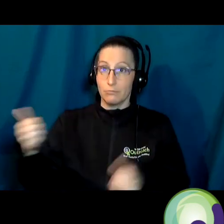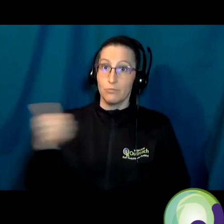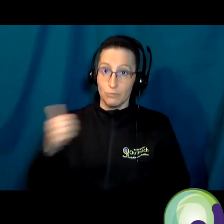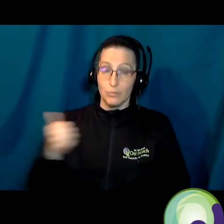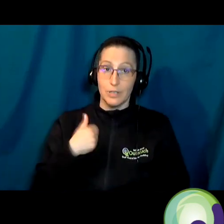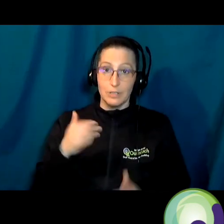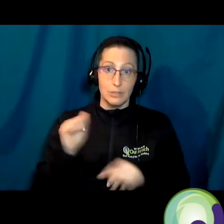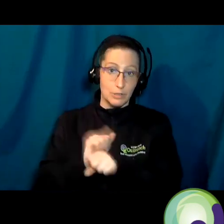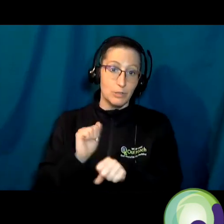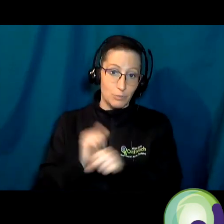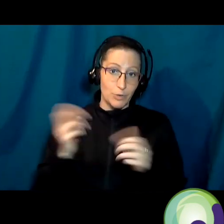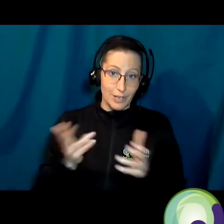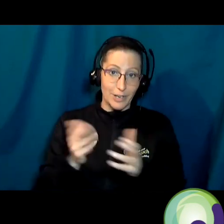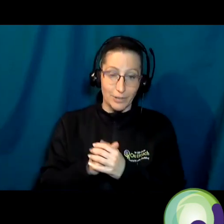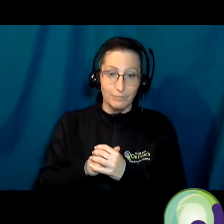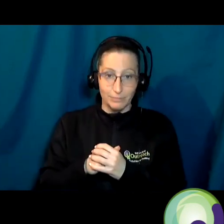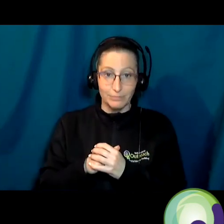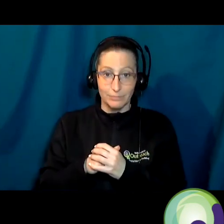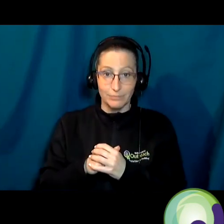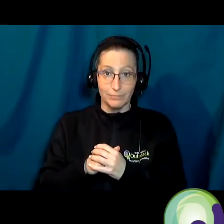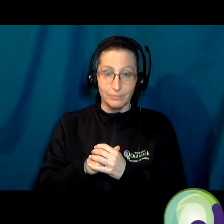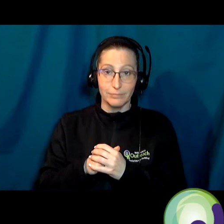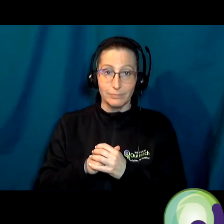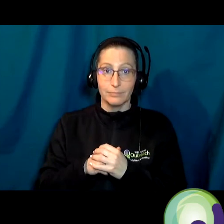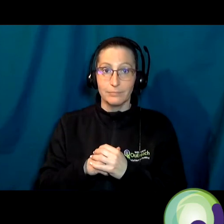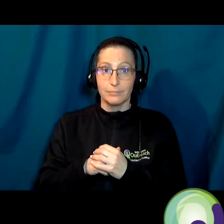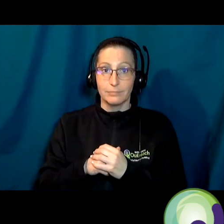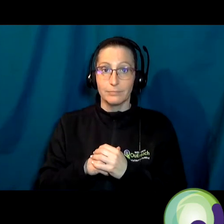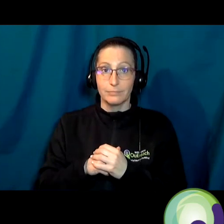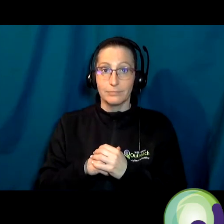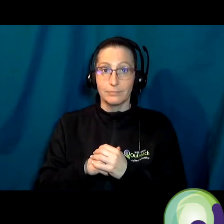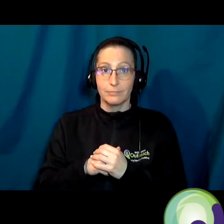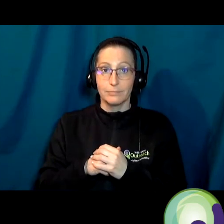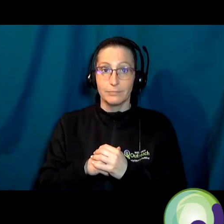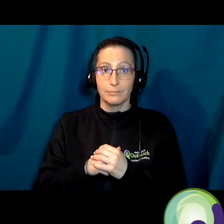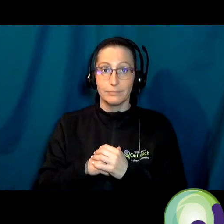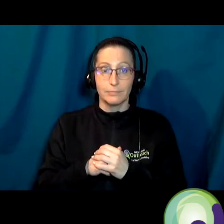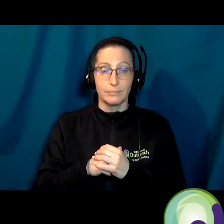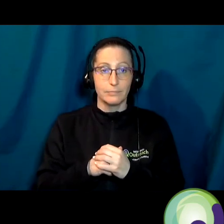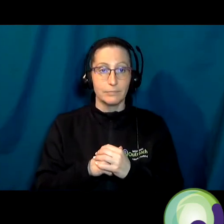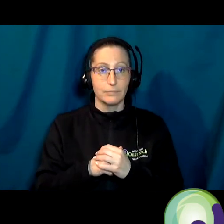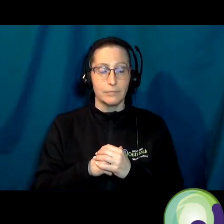be employed here. Heidi: And then what have you noticed